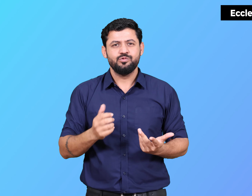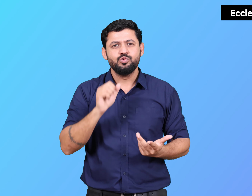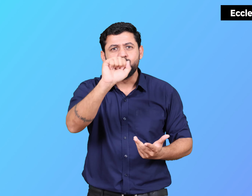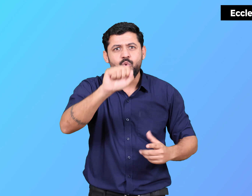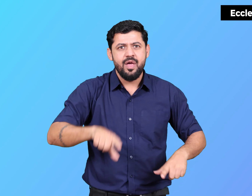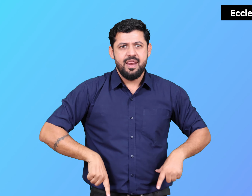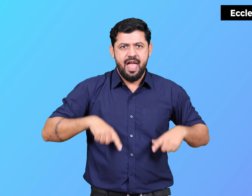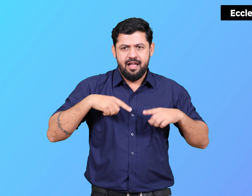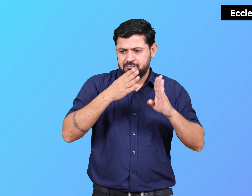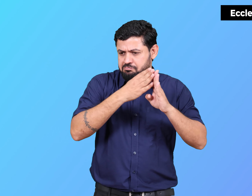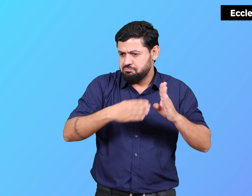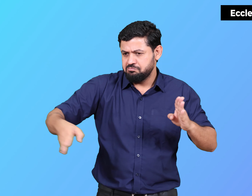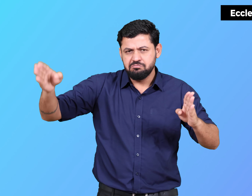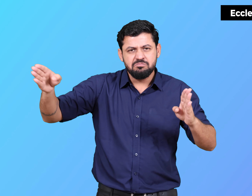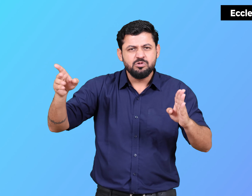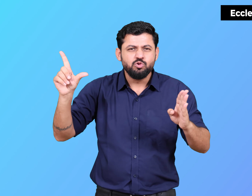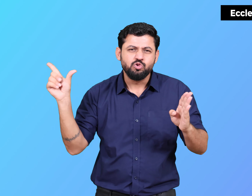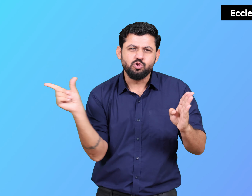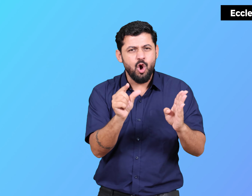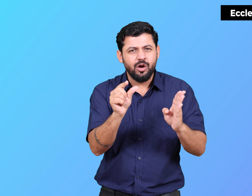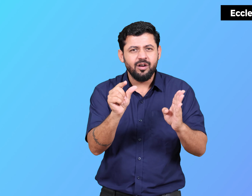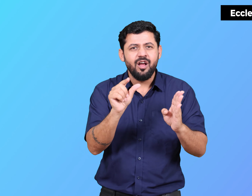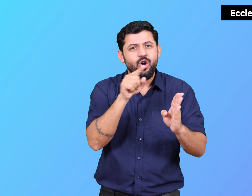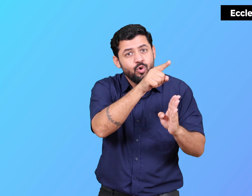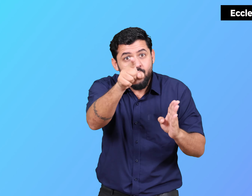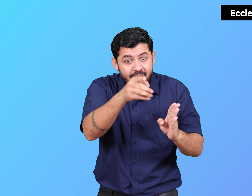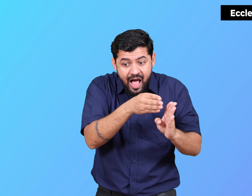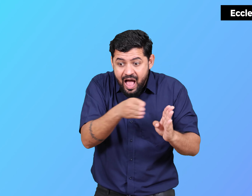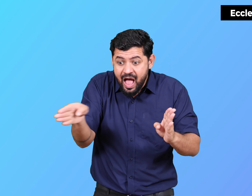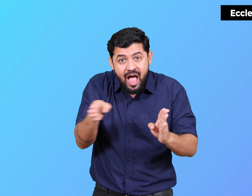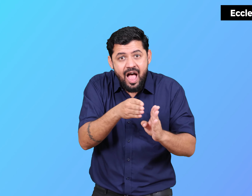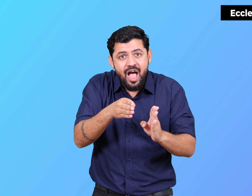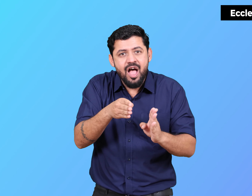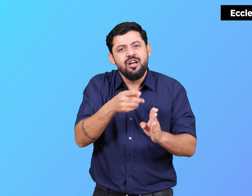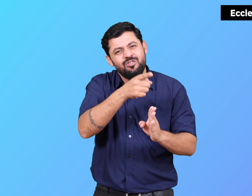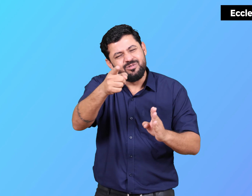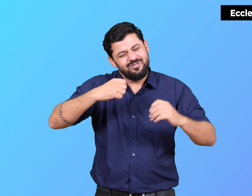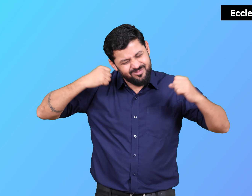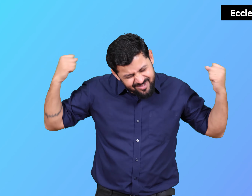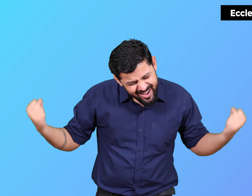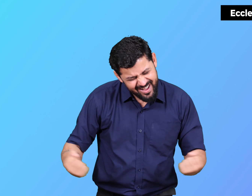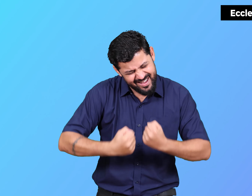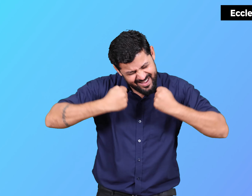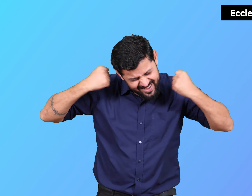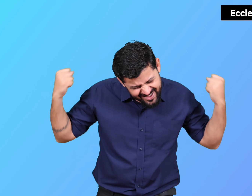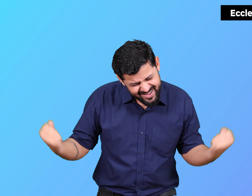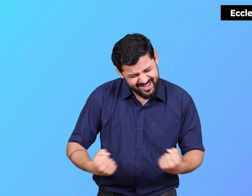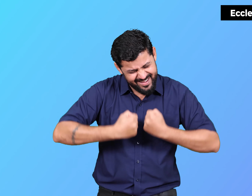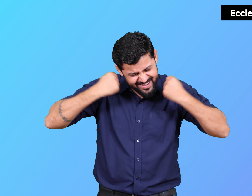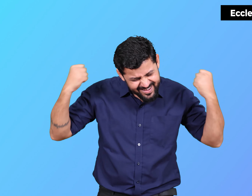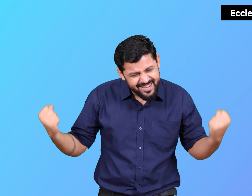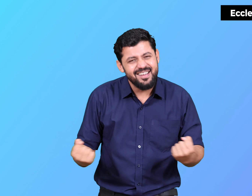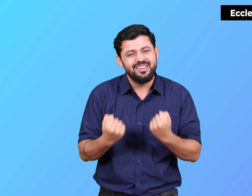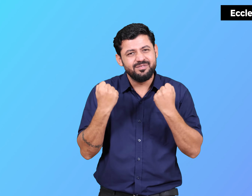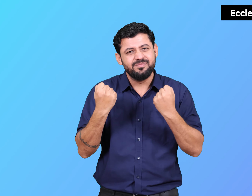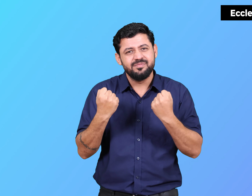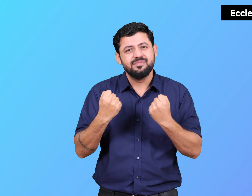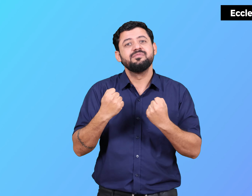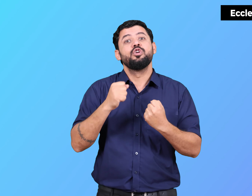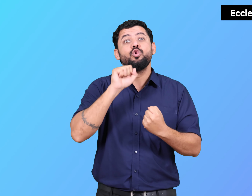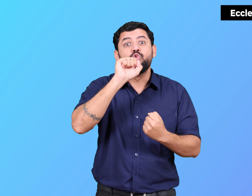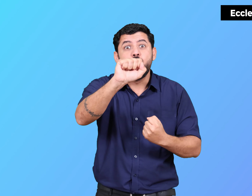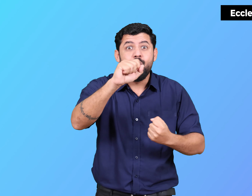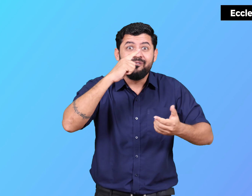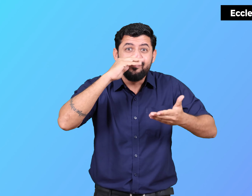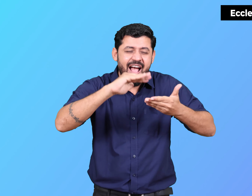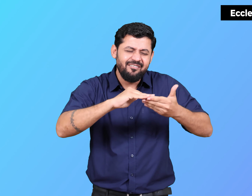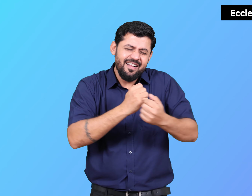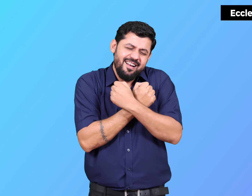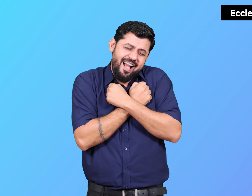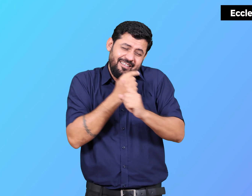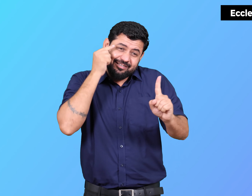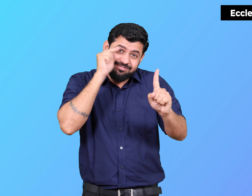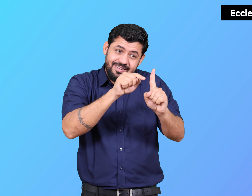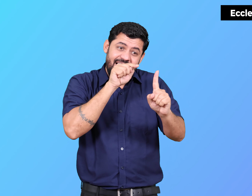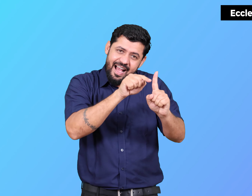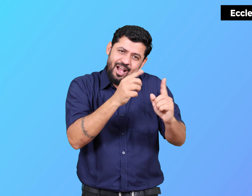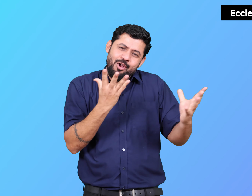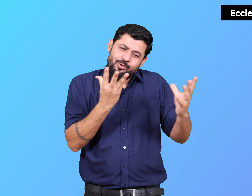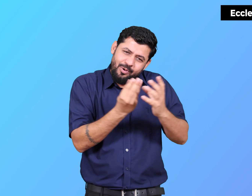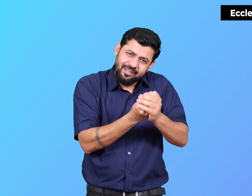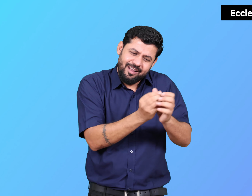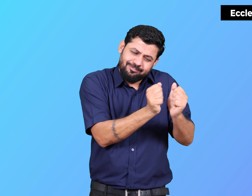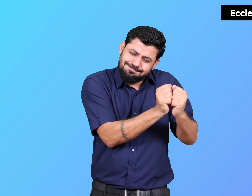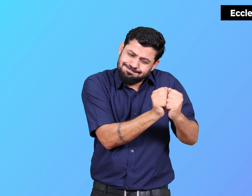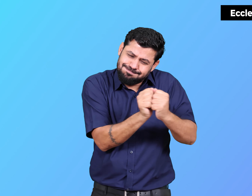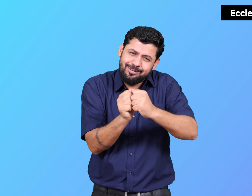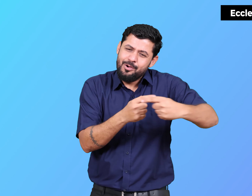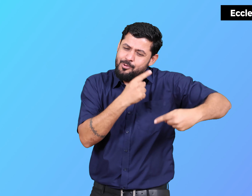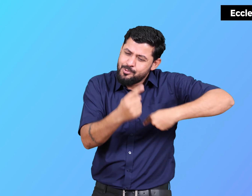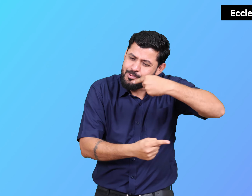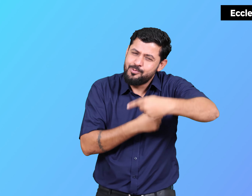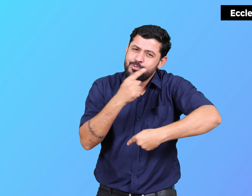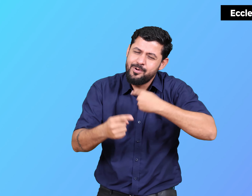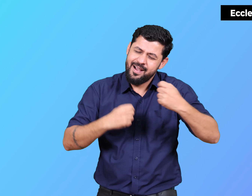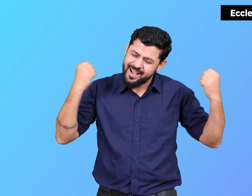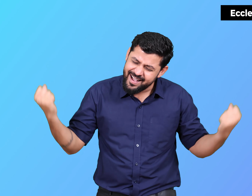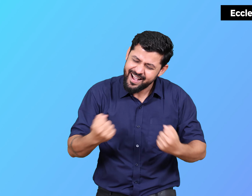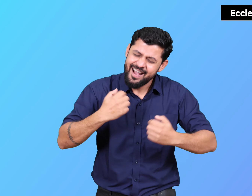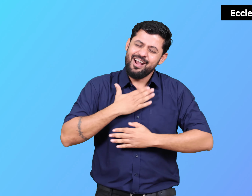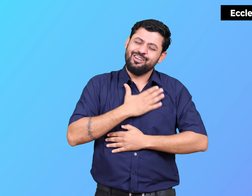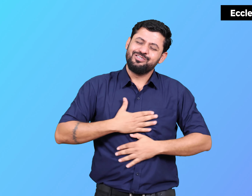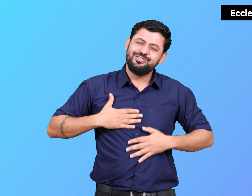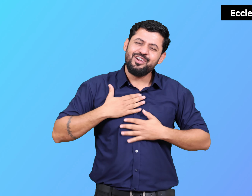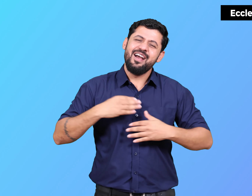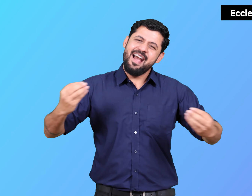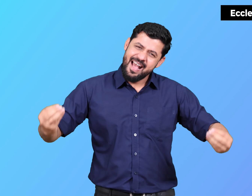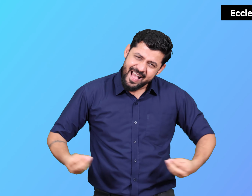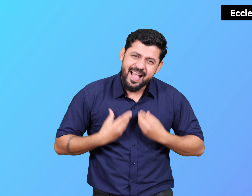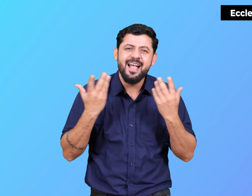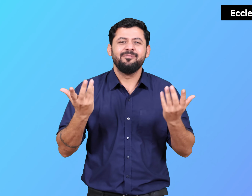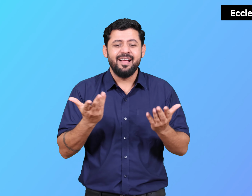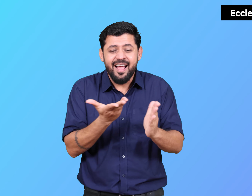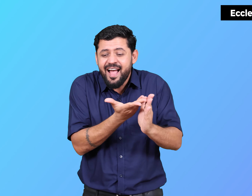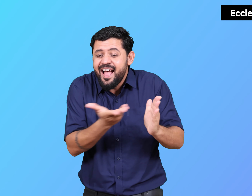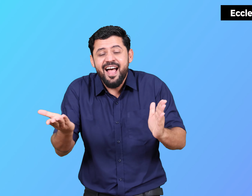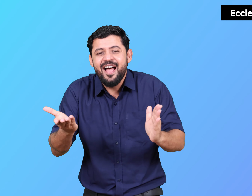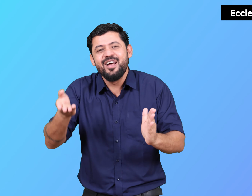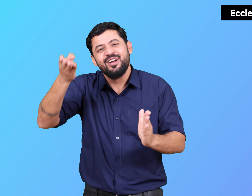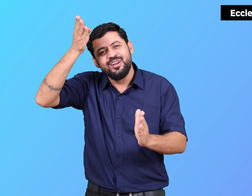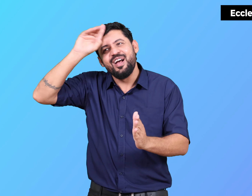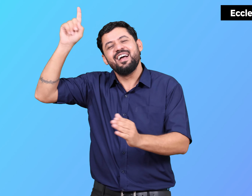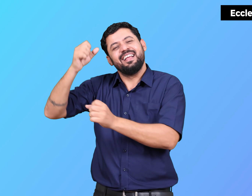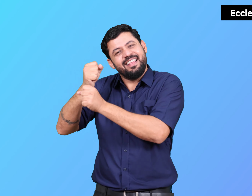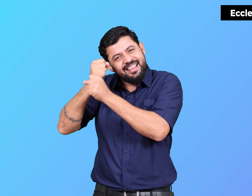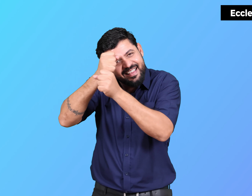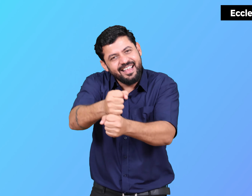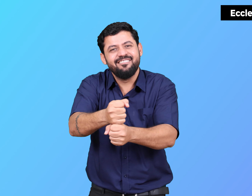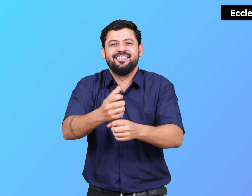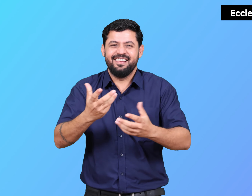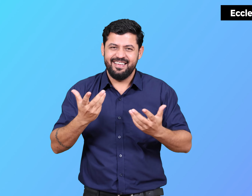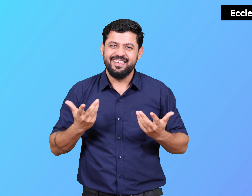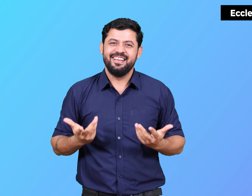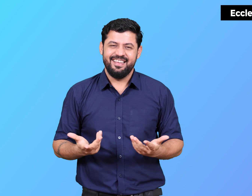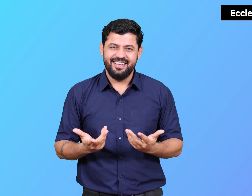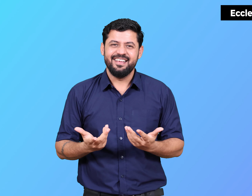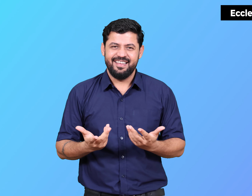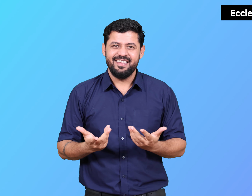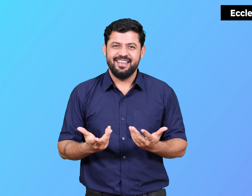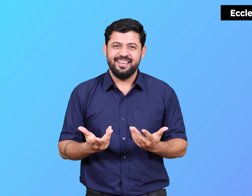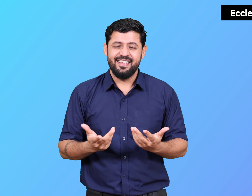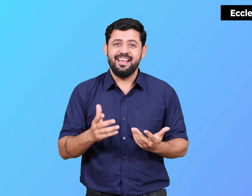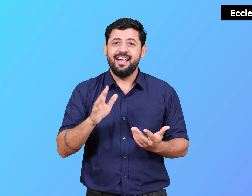Enjoy yourself with the wife you love every day of this senseless life that God has given you here on earth. That is your reward for all the work you have to do in this life.